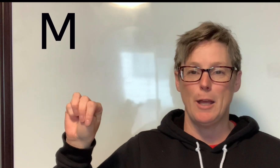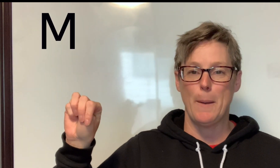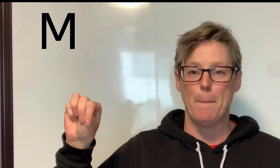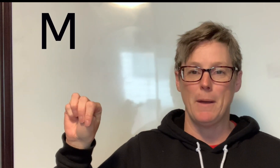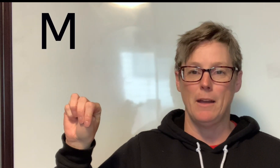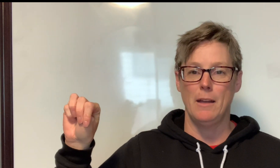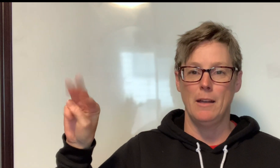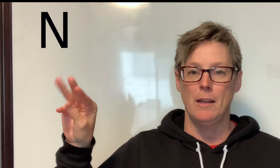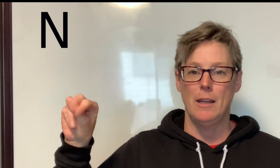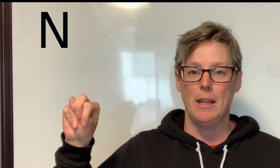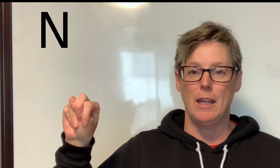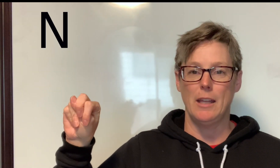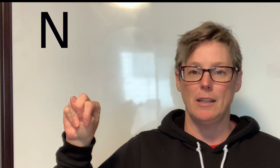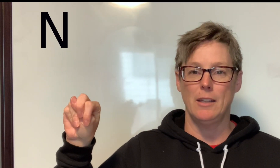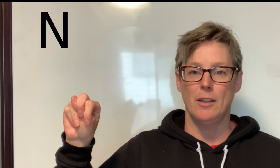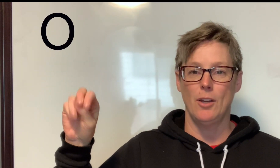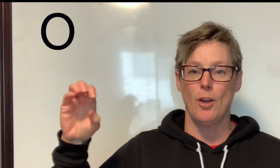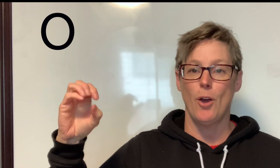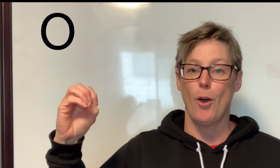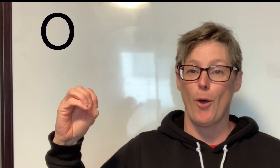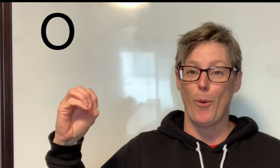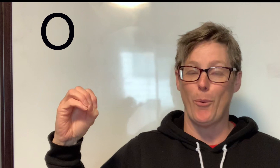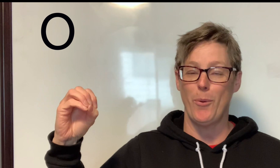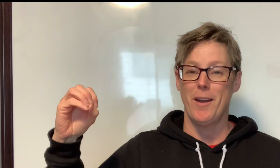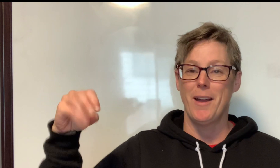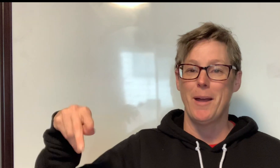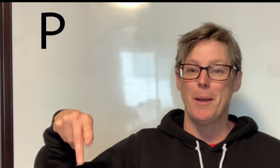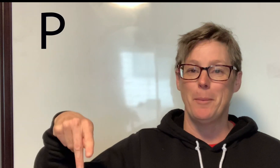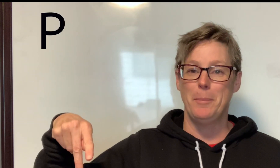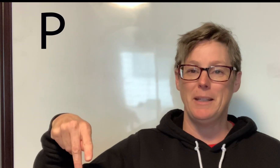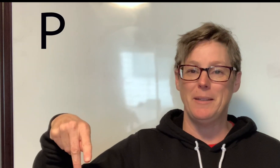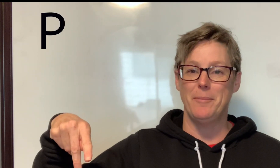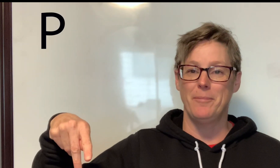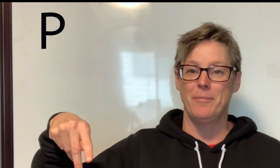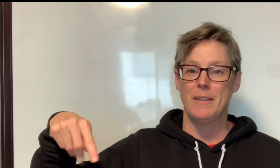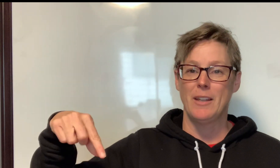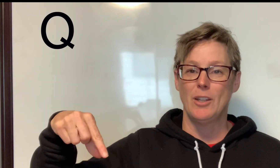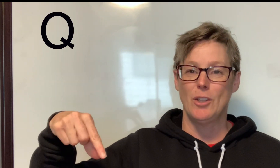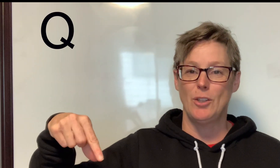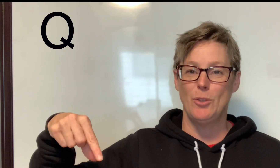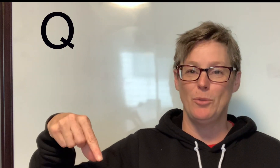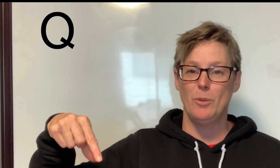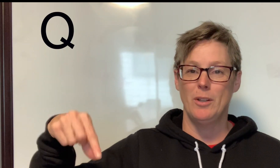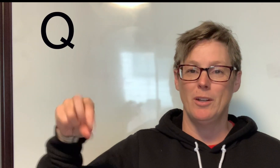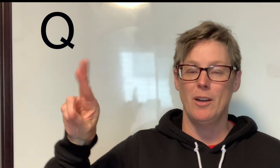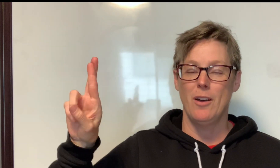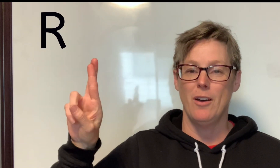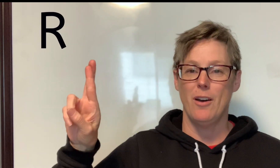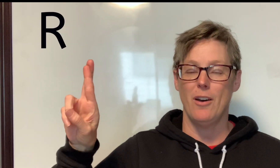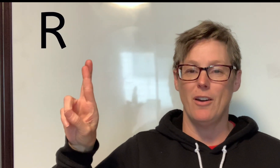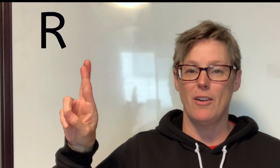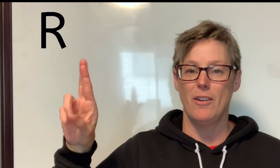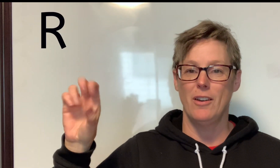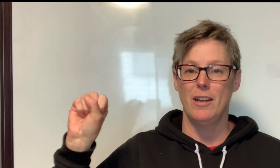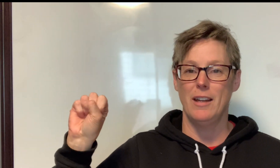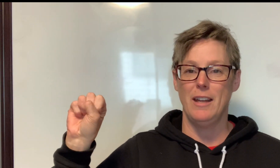m n o